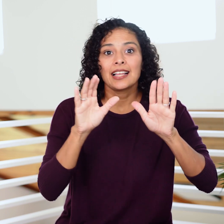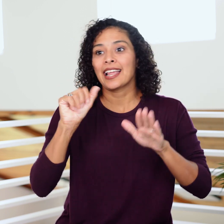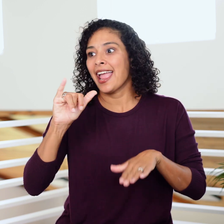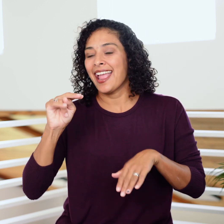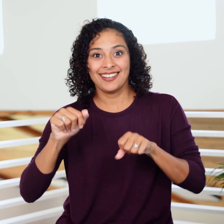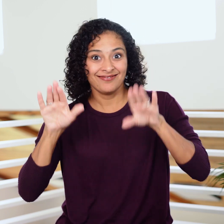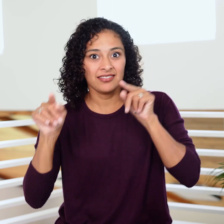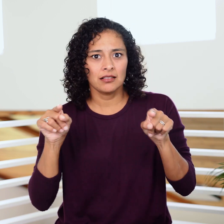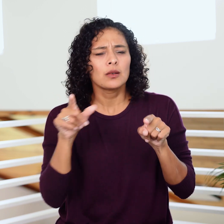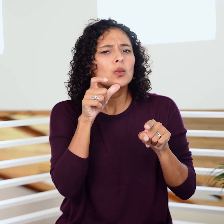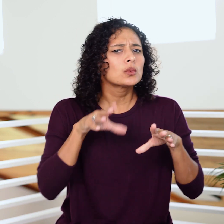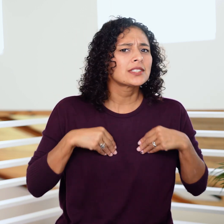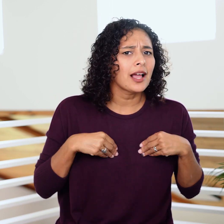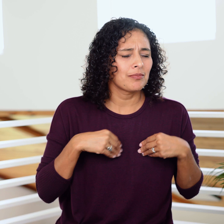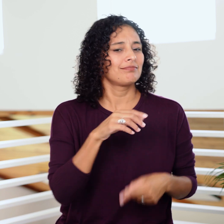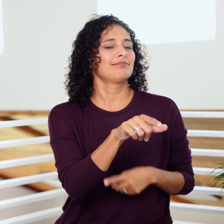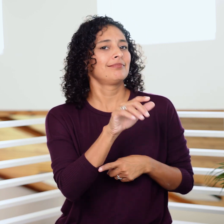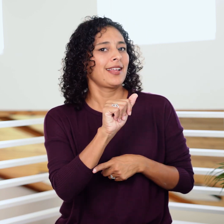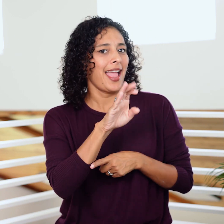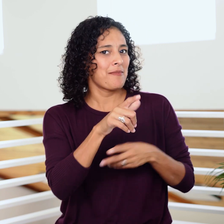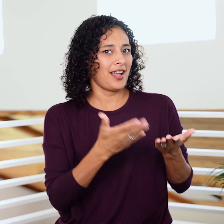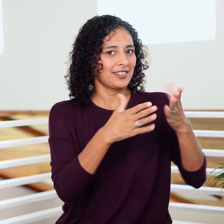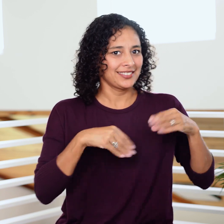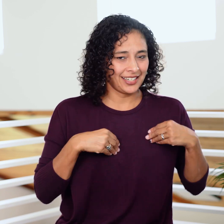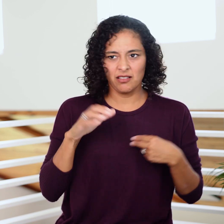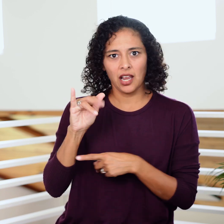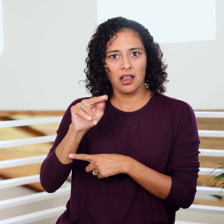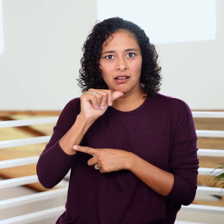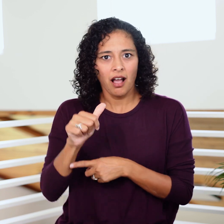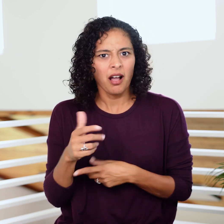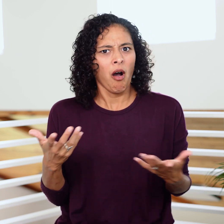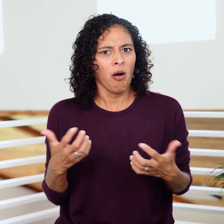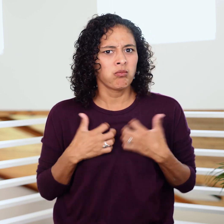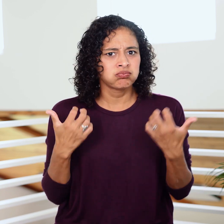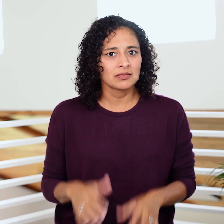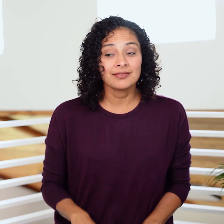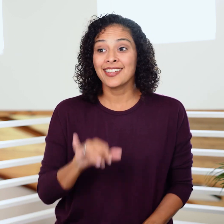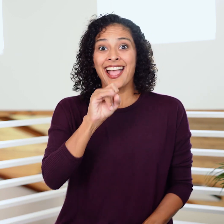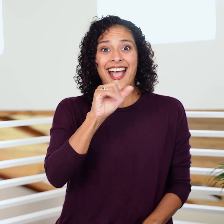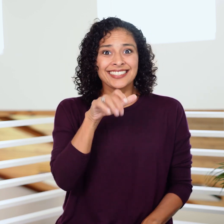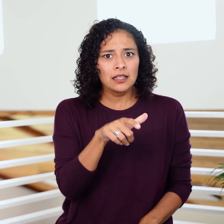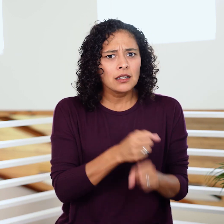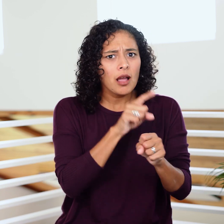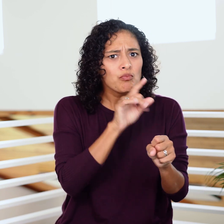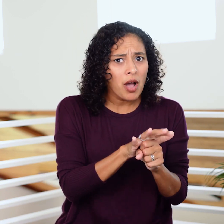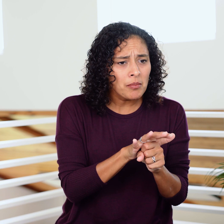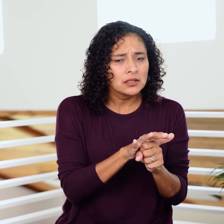while firstborn Cain’s wasn’t, and younger brother Isaac got the promises